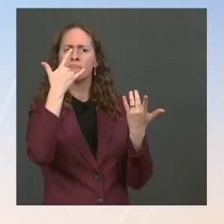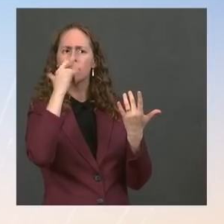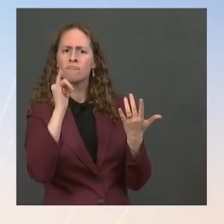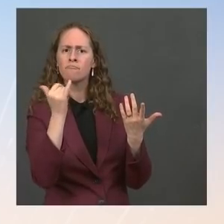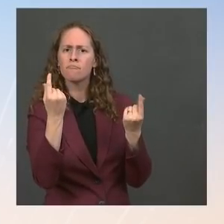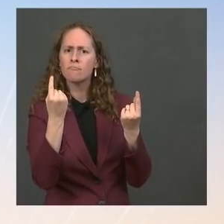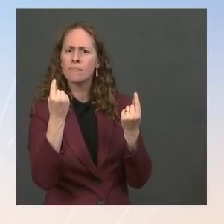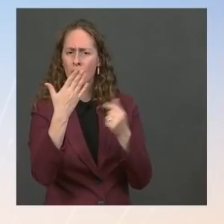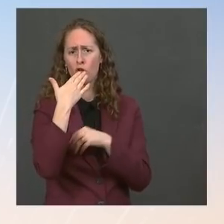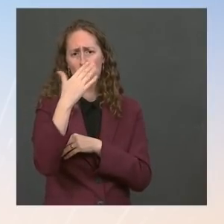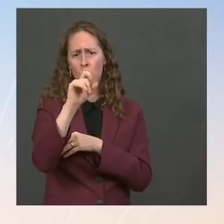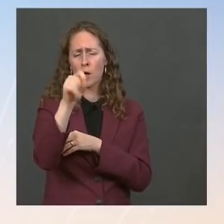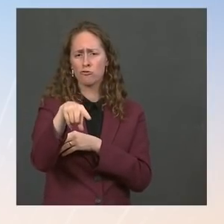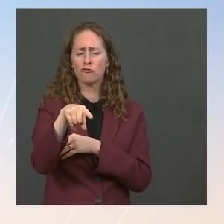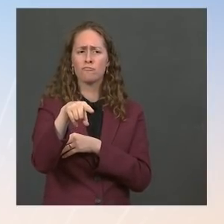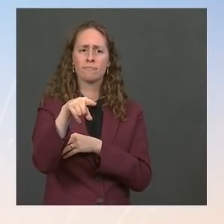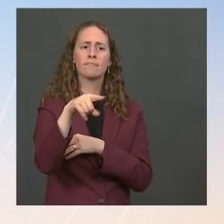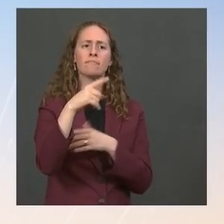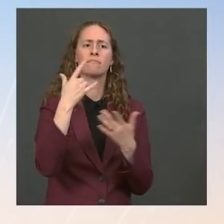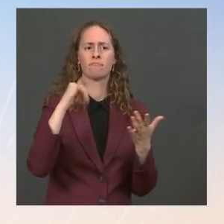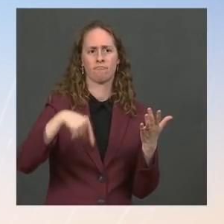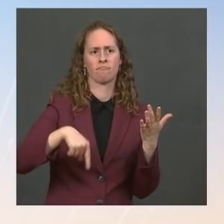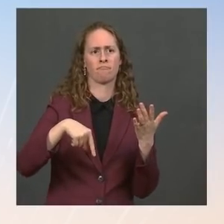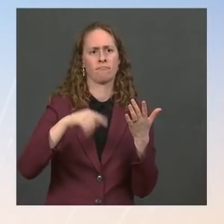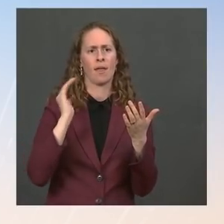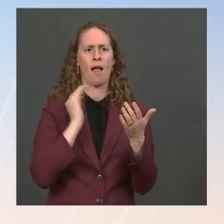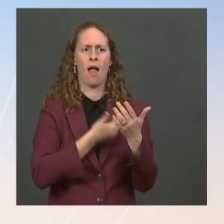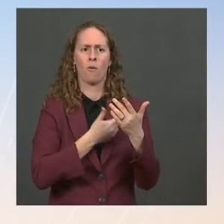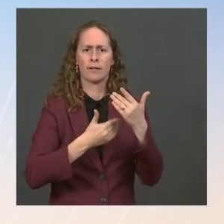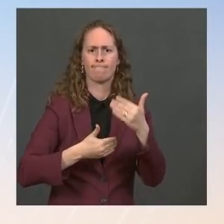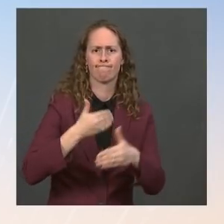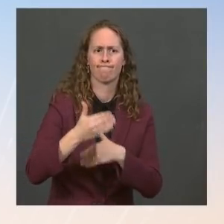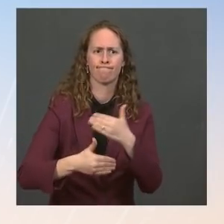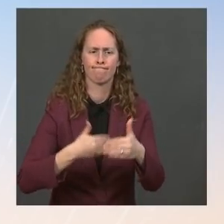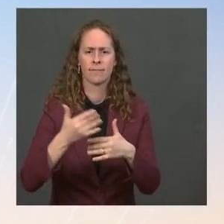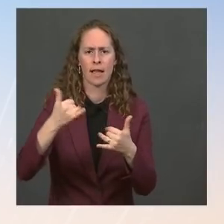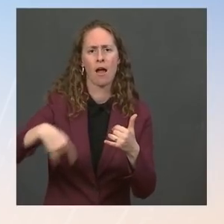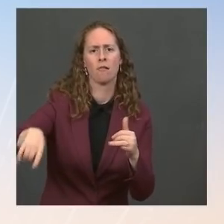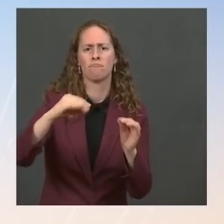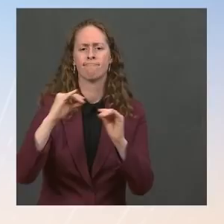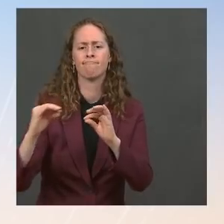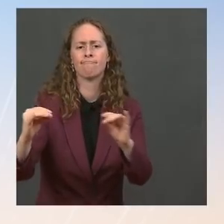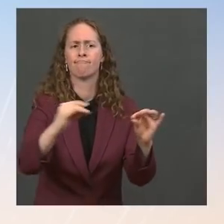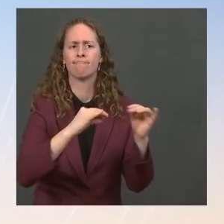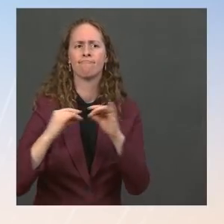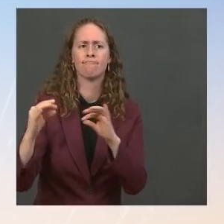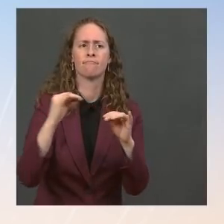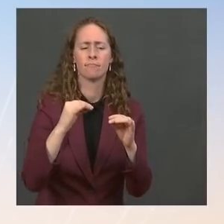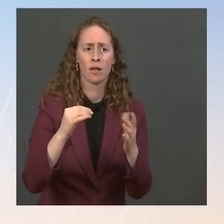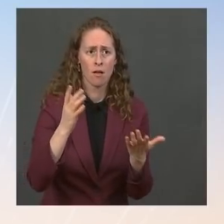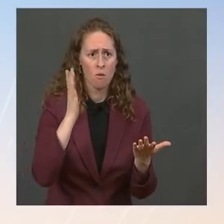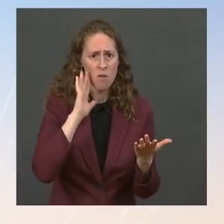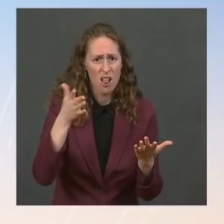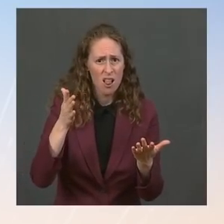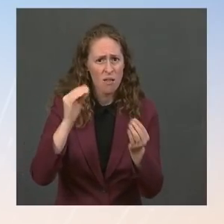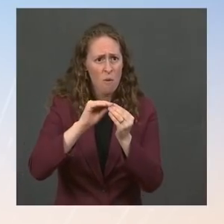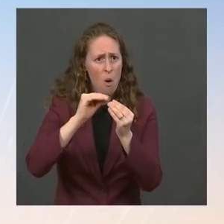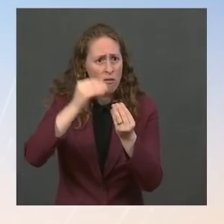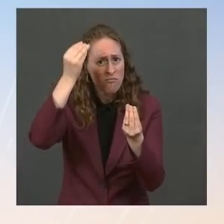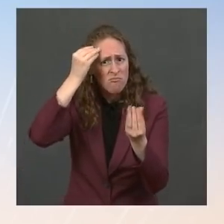that's part of what the implementation interagency discussions will focus on. The Press: So we'll have an answer before November? Ms Psaki: Yes, exactly. >> The Press: Thank you. Ms Psaki: Hopefully sooner than that.